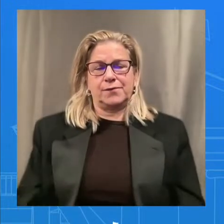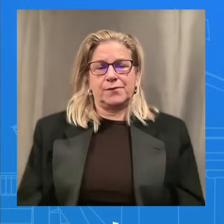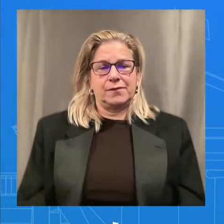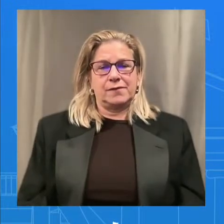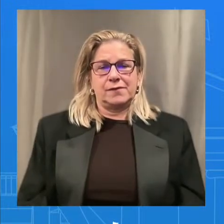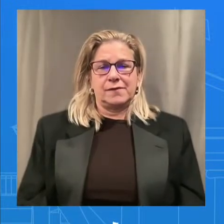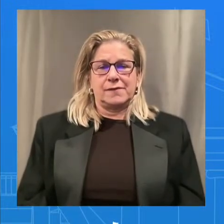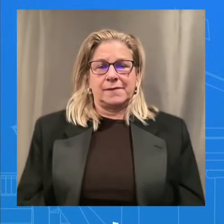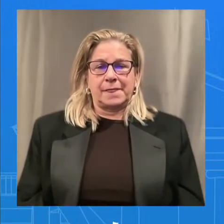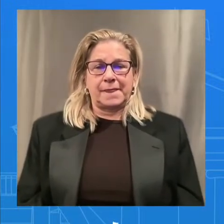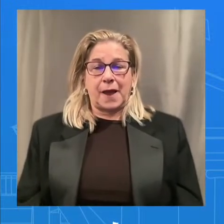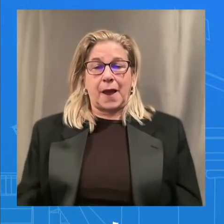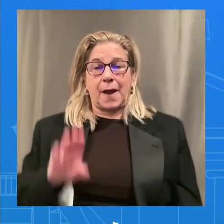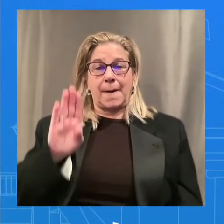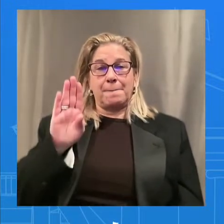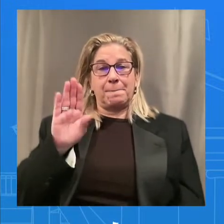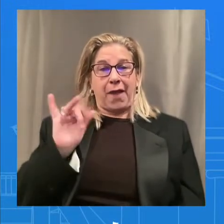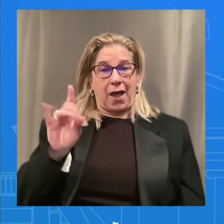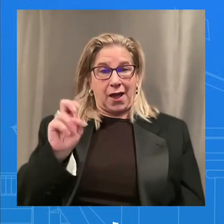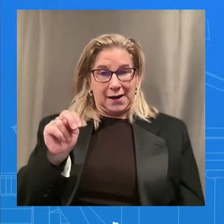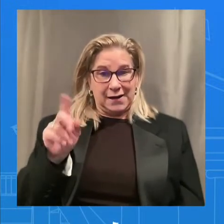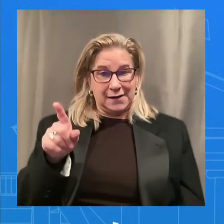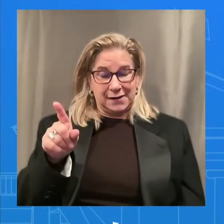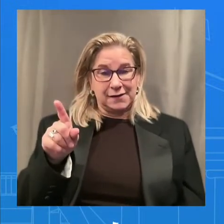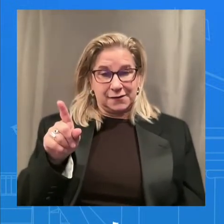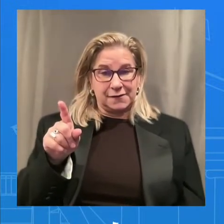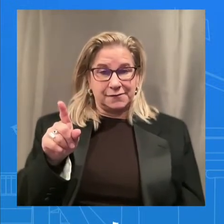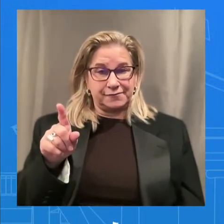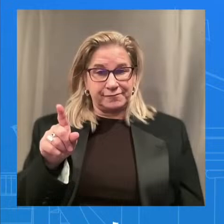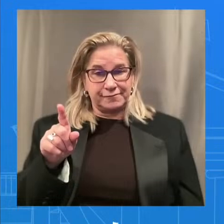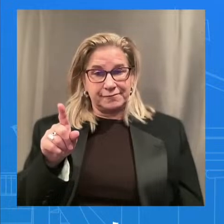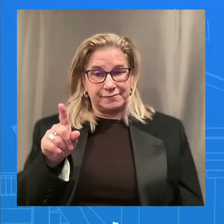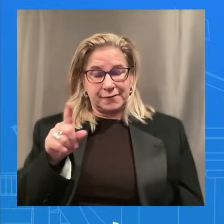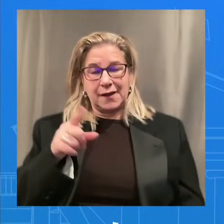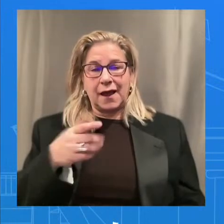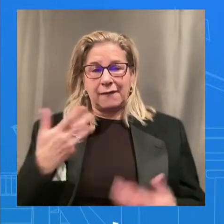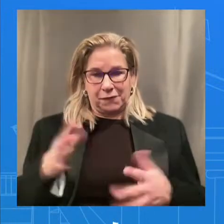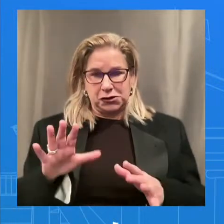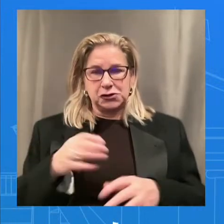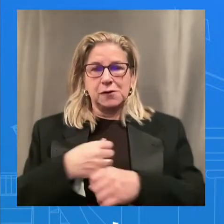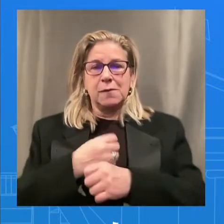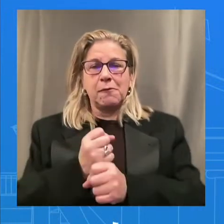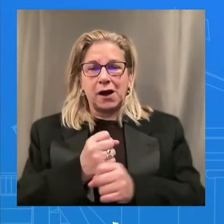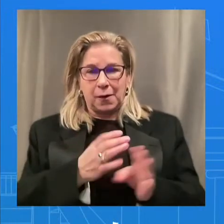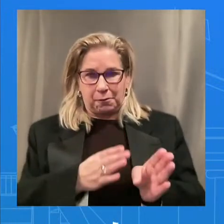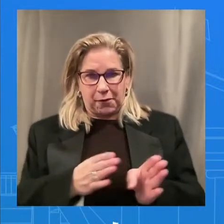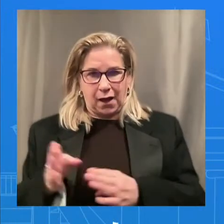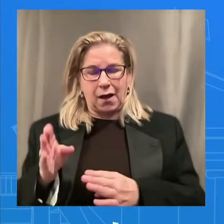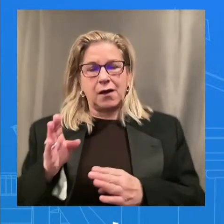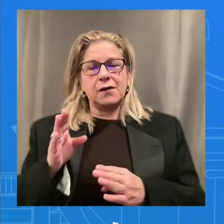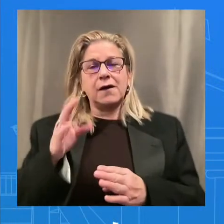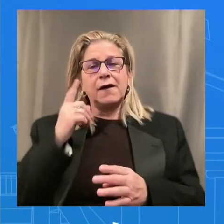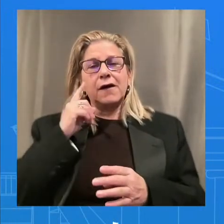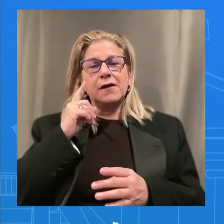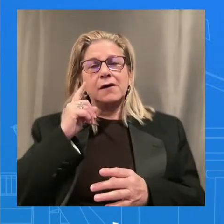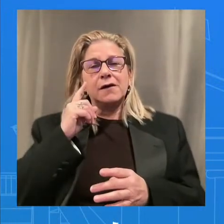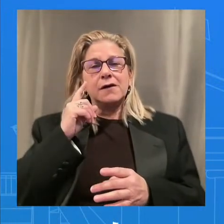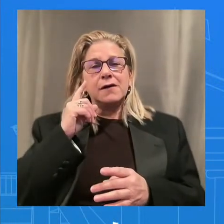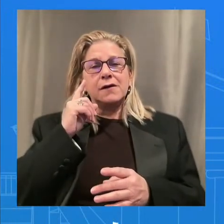working intensively with the incoming administration. What was on his mind is we’re in this period of change and transition, and we can’t have anything missed between the cup